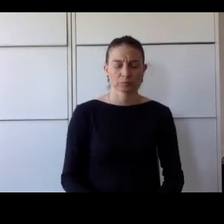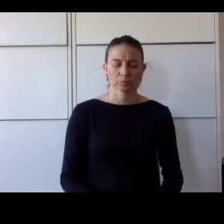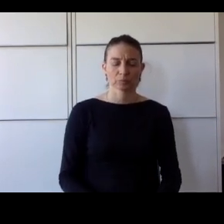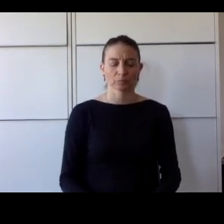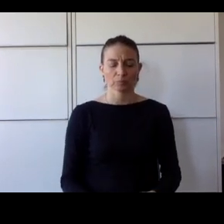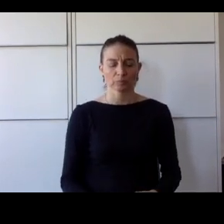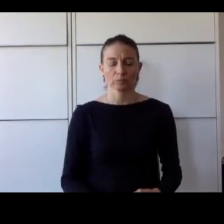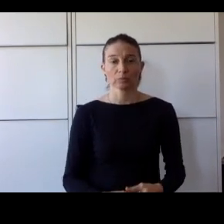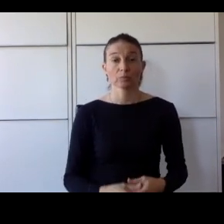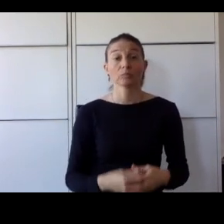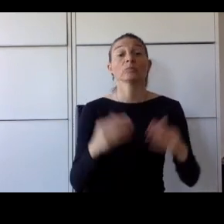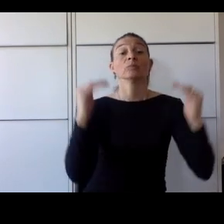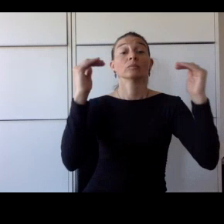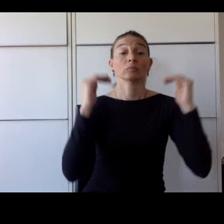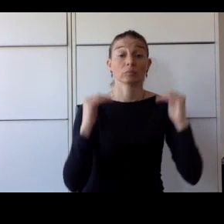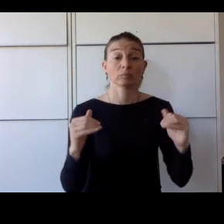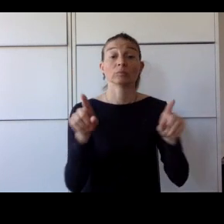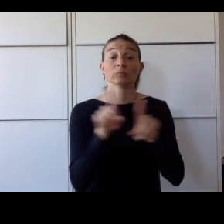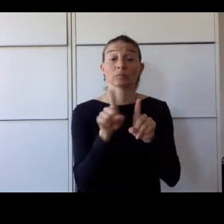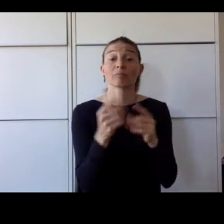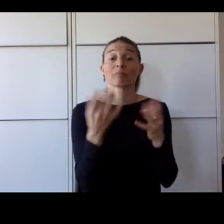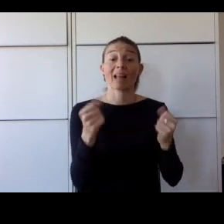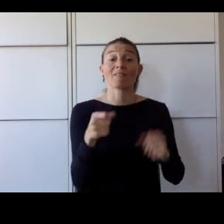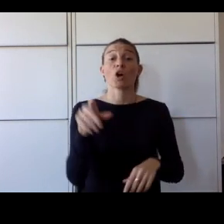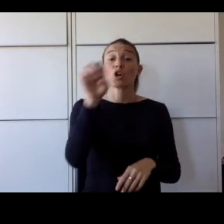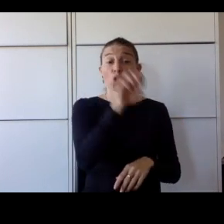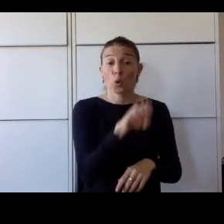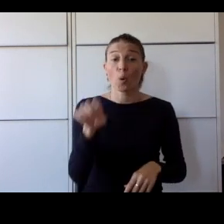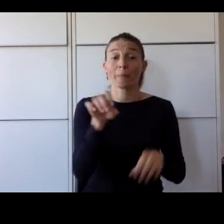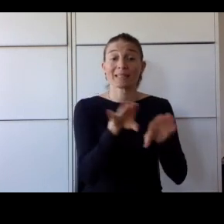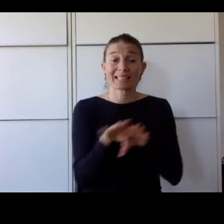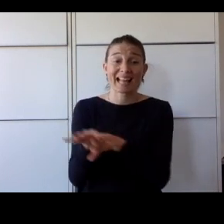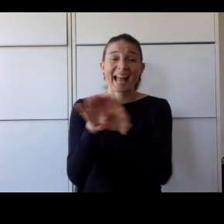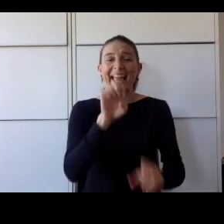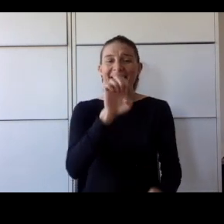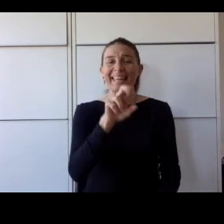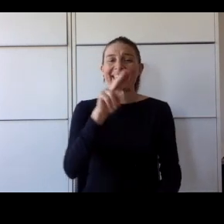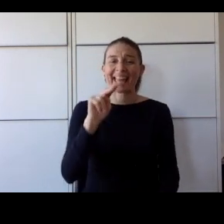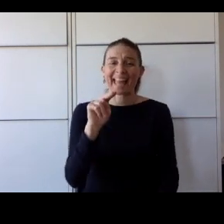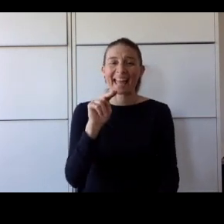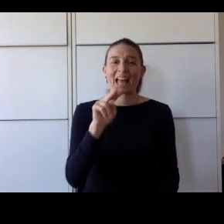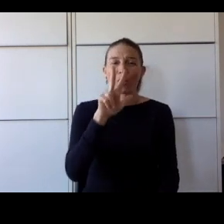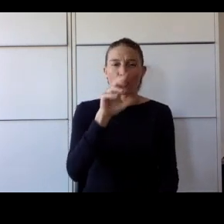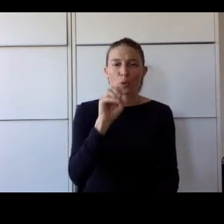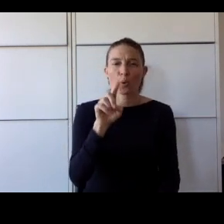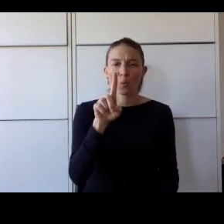it's the European standard EN301 549. You have the reference on the toolkit.